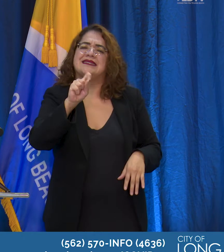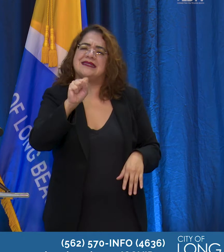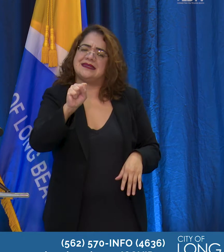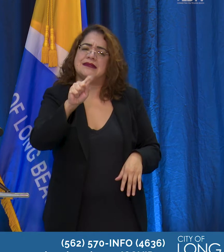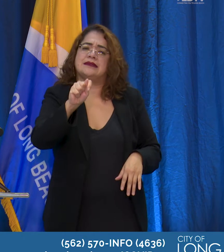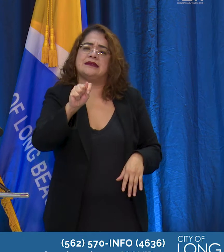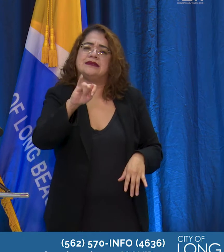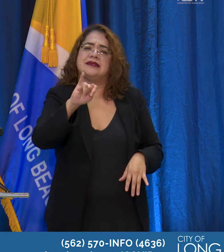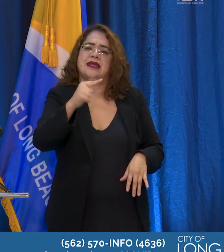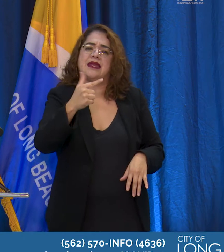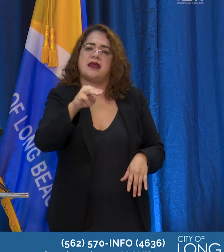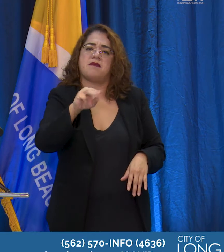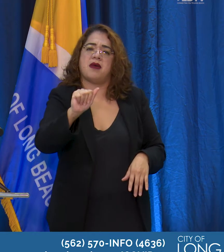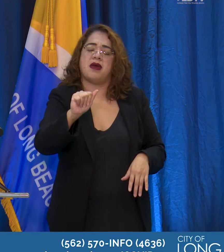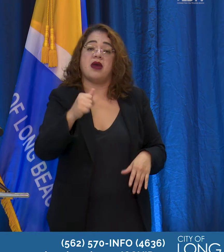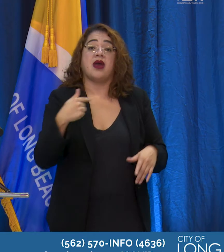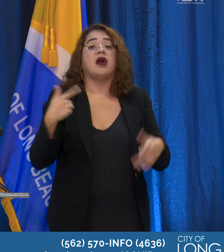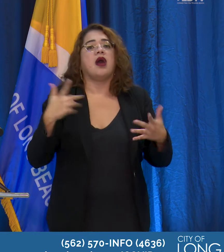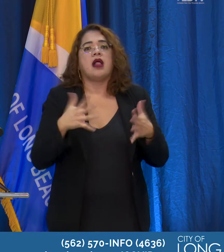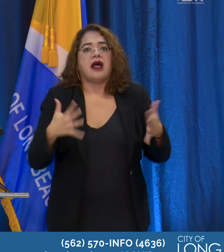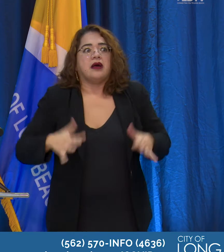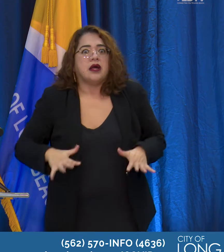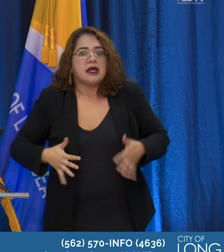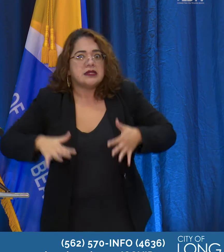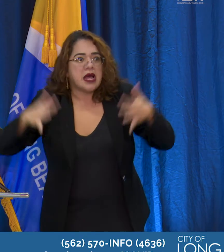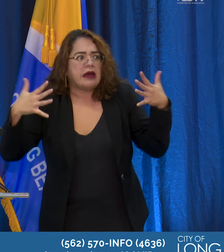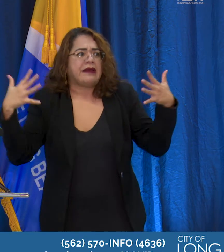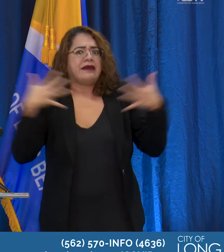about disease generally and it's causing social stigma. This